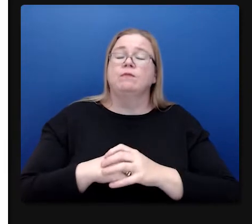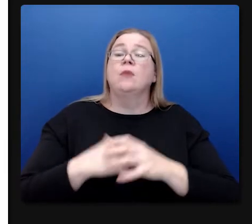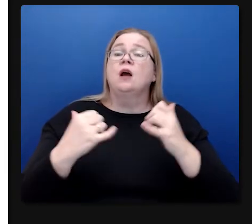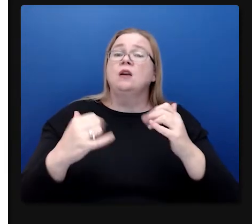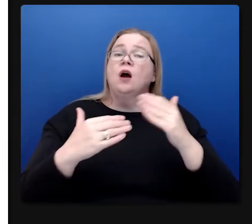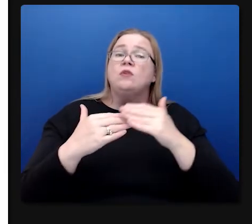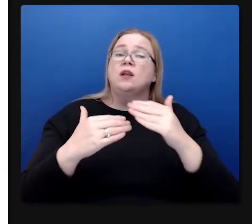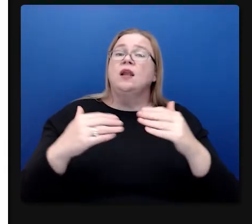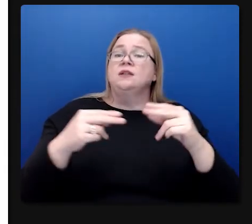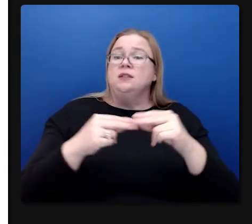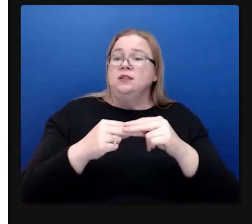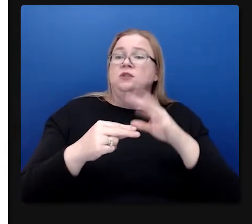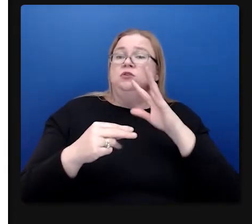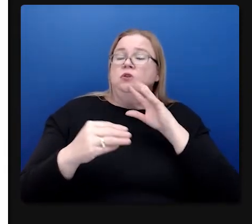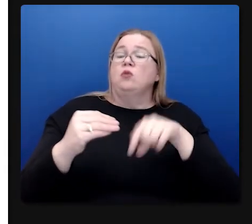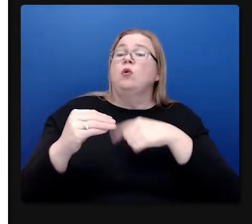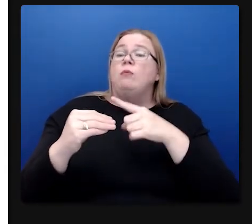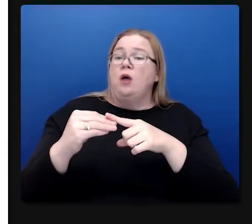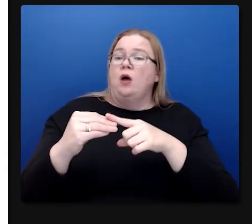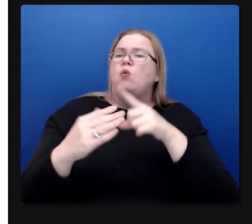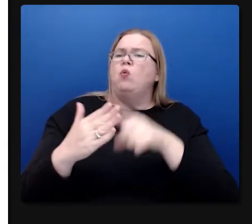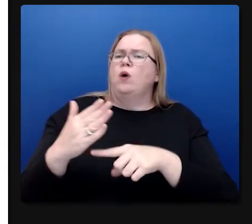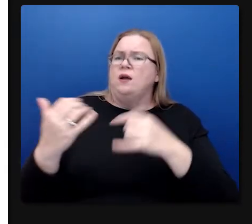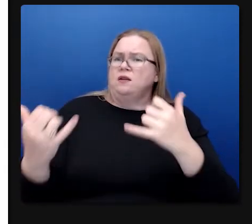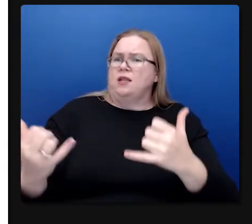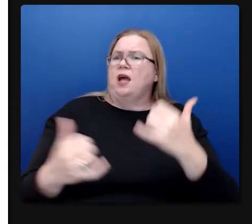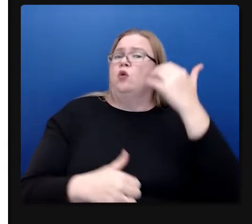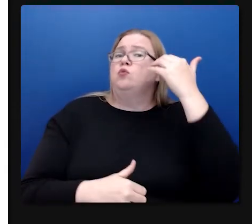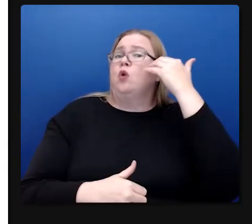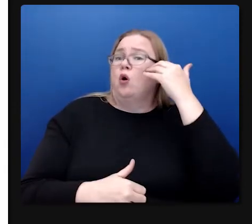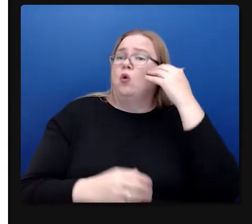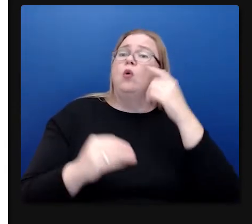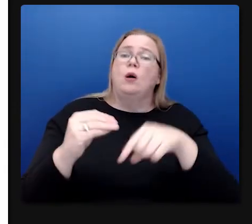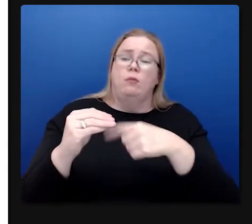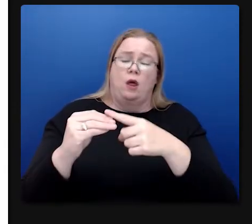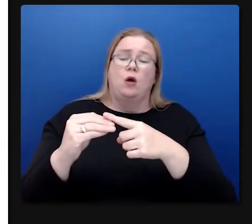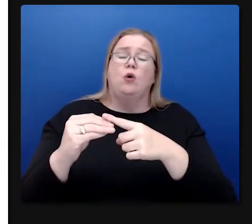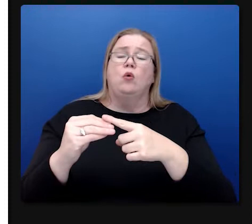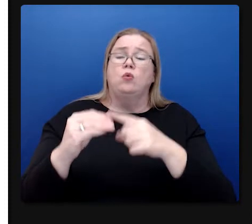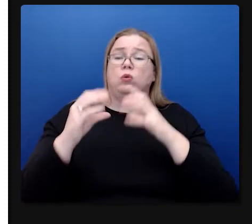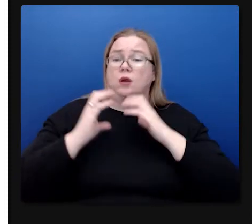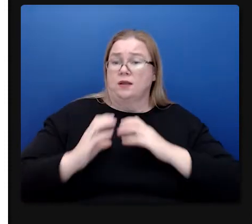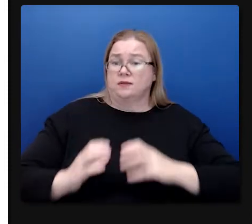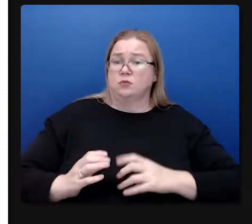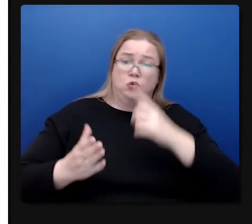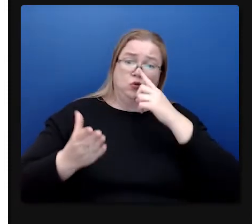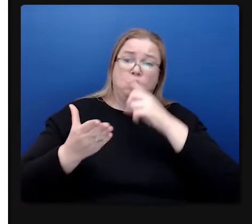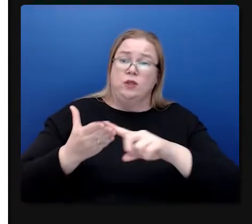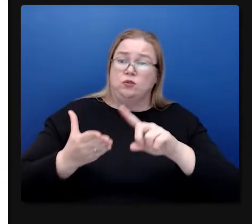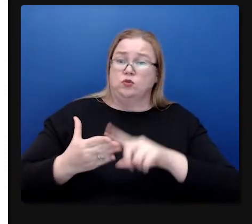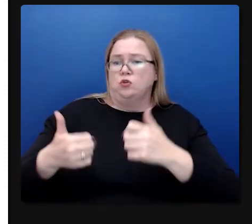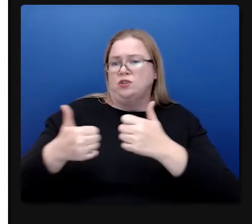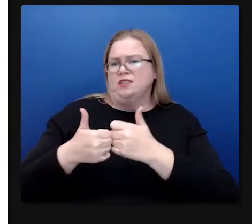In the next slide, we're going to talk about what we currently know about customer research and gamers.